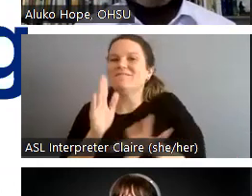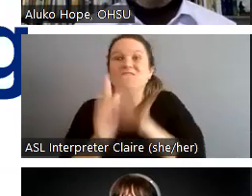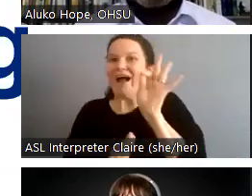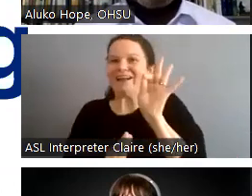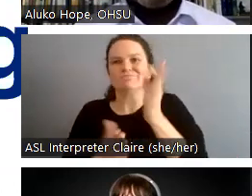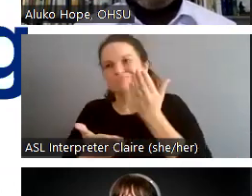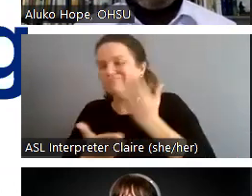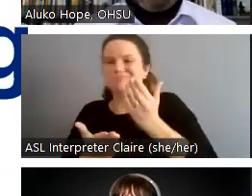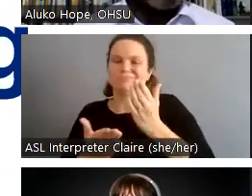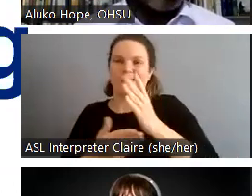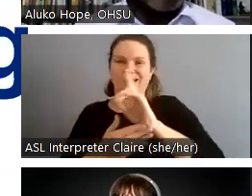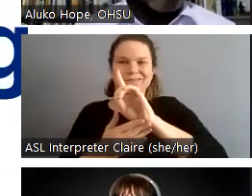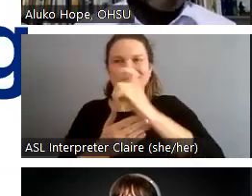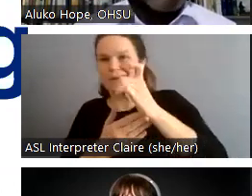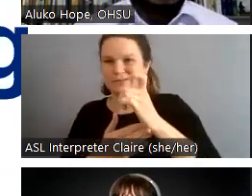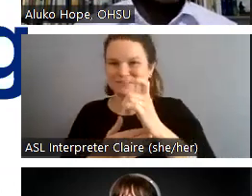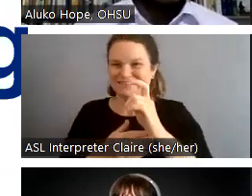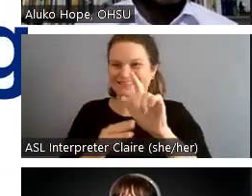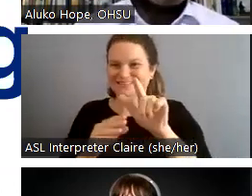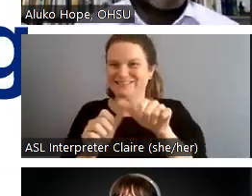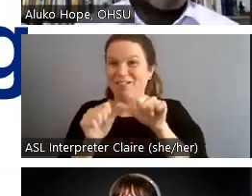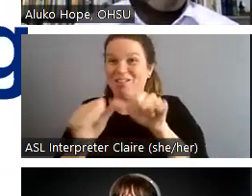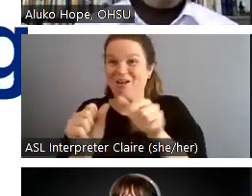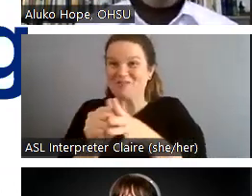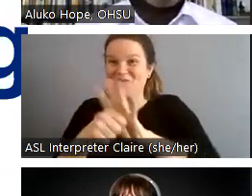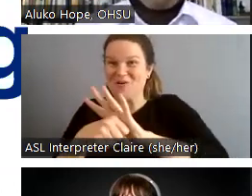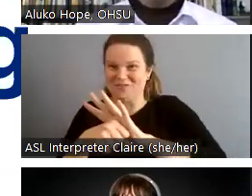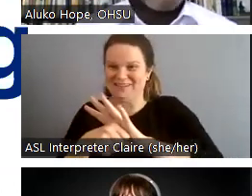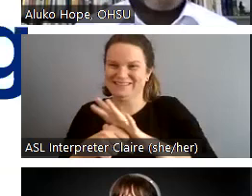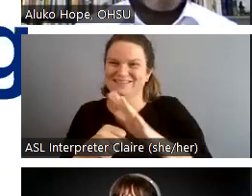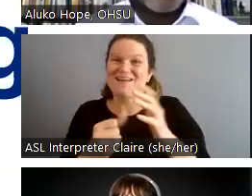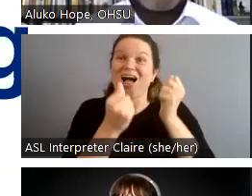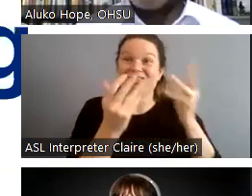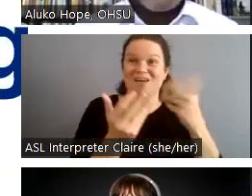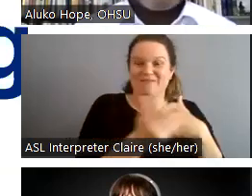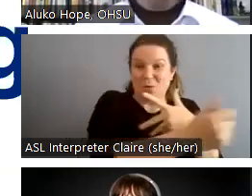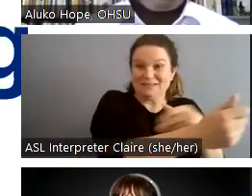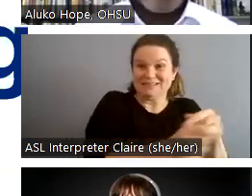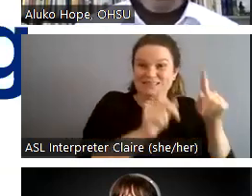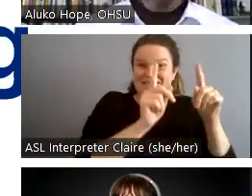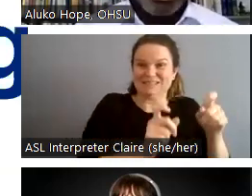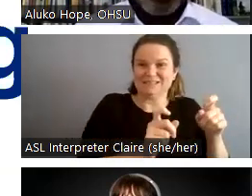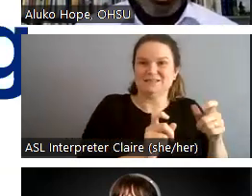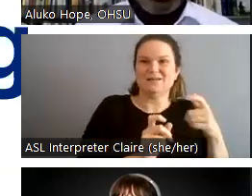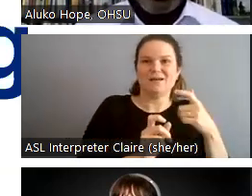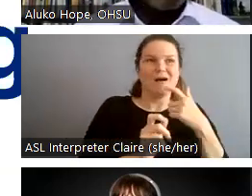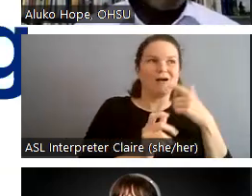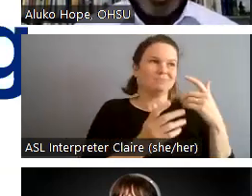not going to be abnormal, and that's what we would look for, right? So if you're getting a brain MRI, we're not going to